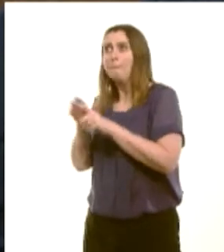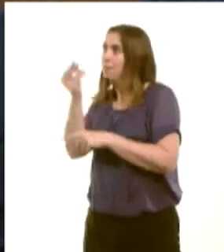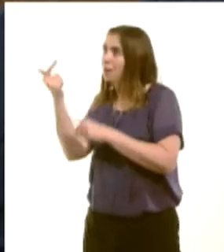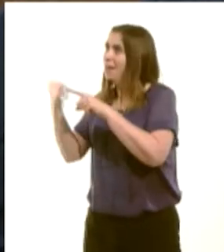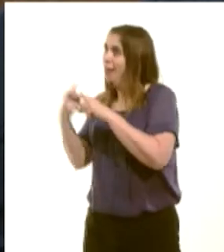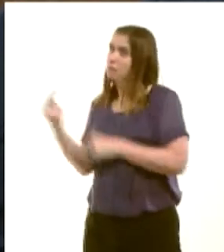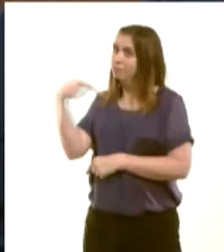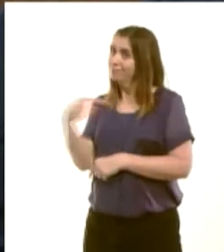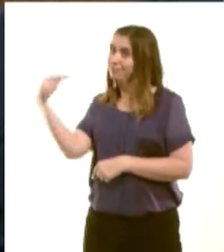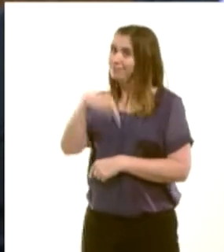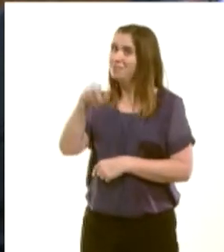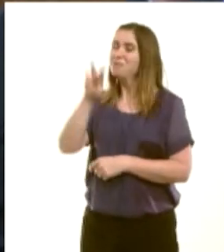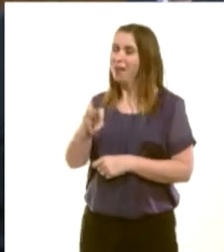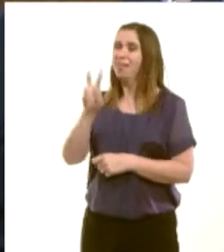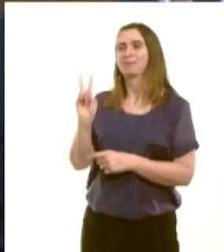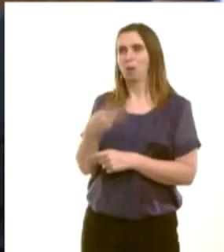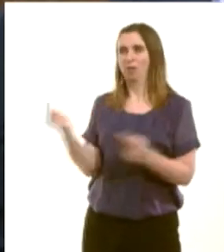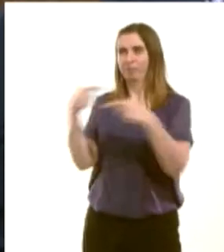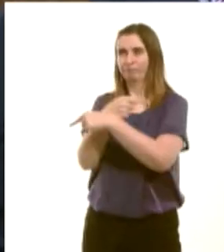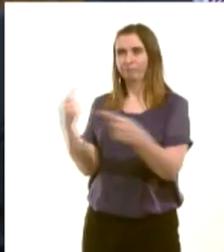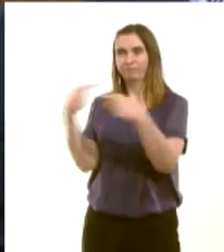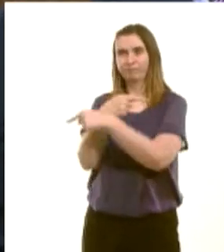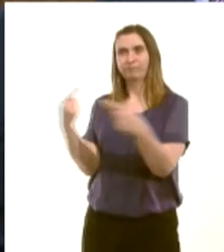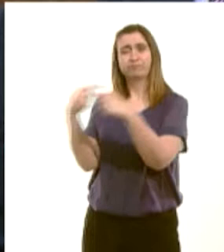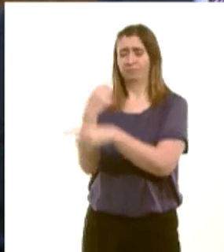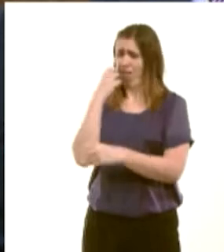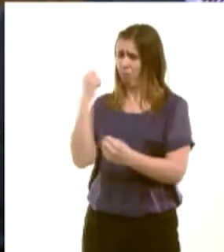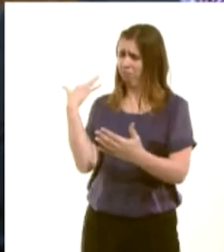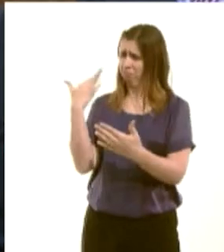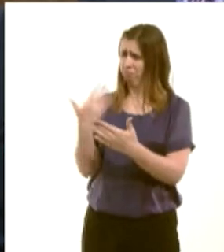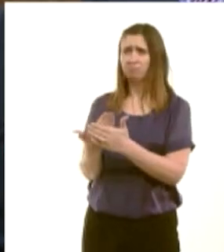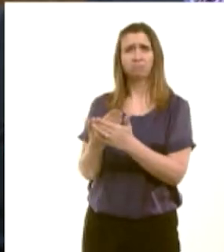is something that has always been the case, it is something the Welsh NHS pay for, and